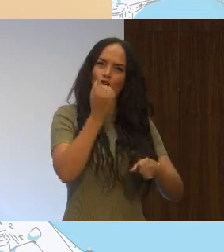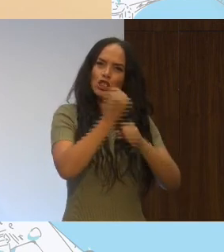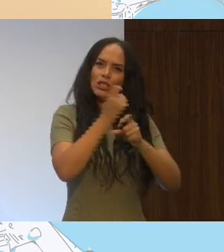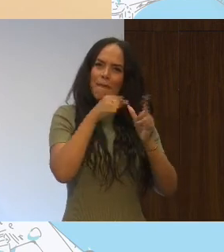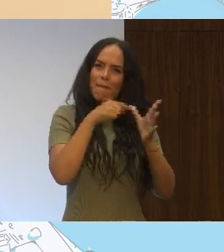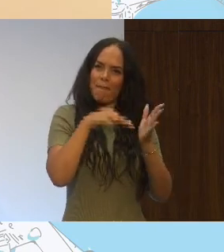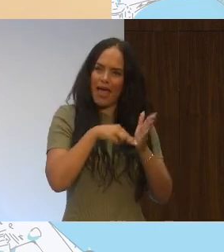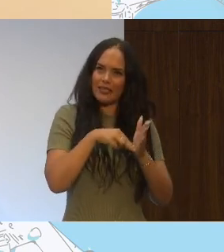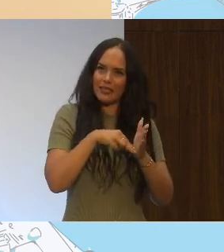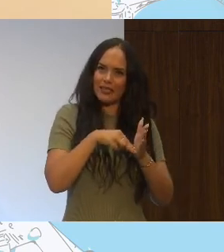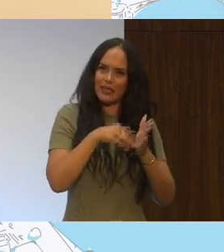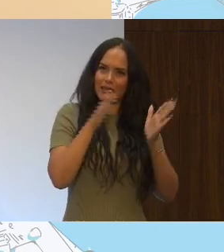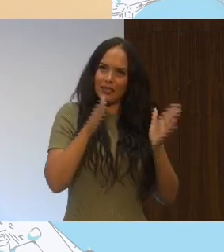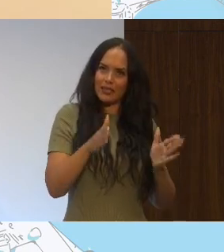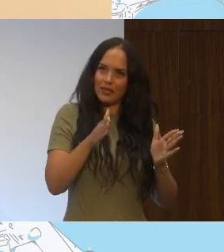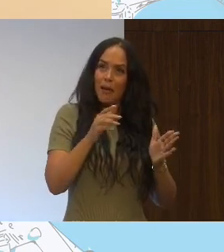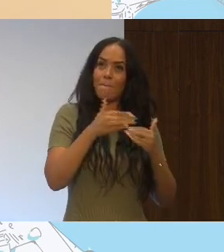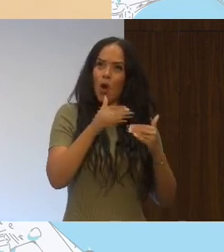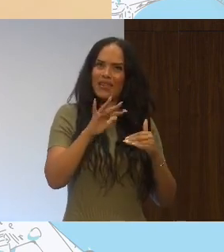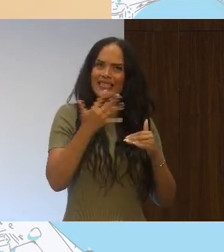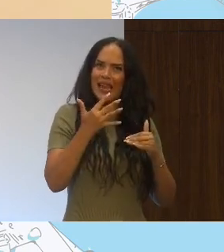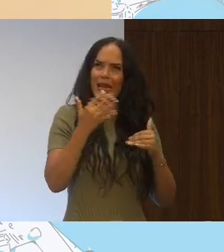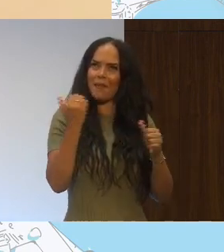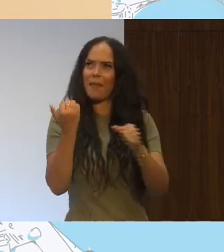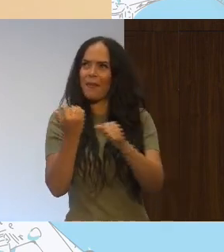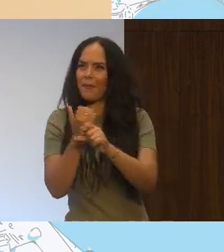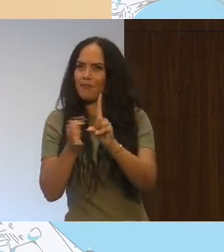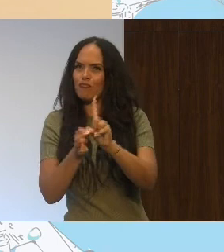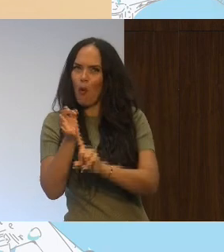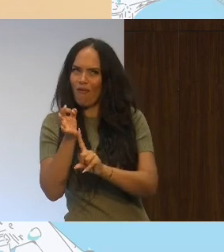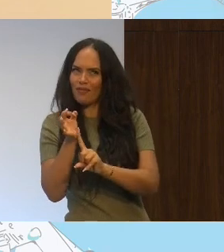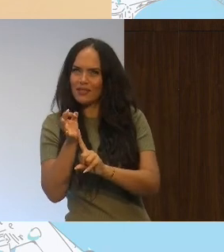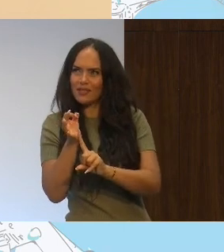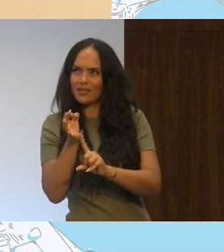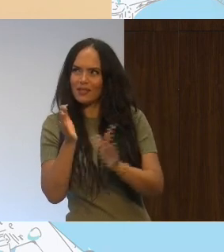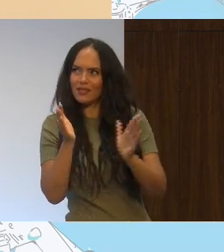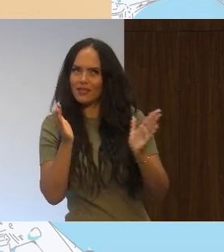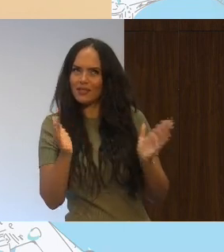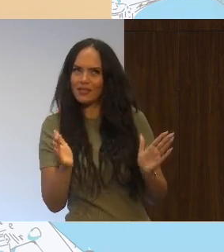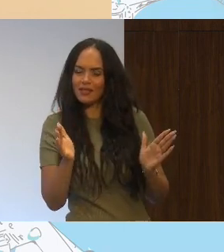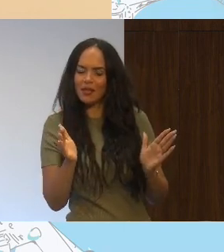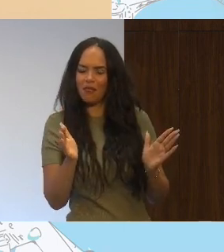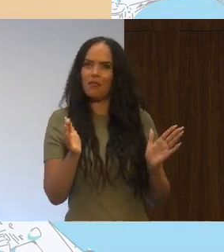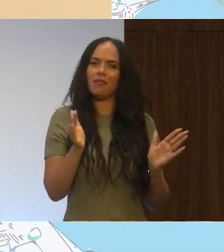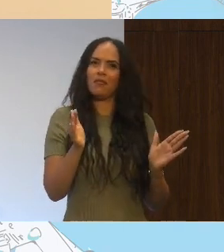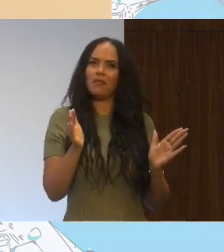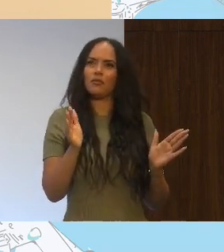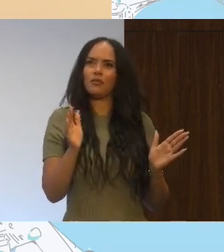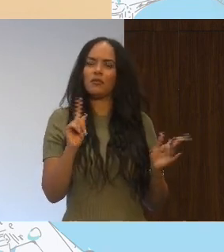you make things better. So all of a sudden this treatment